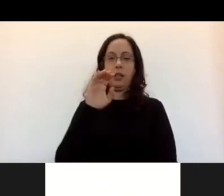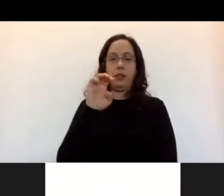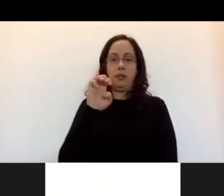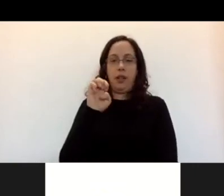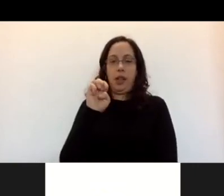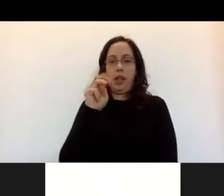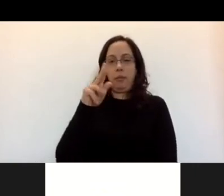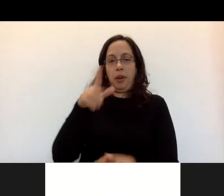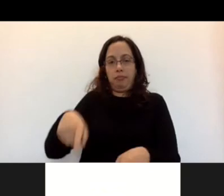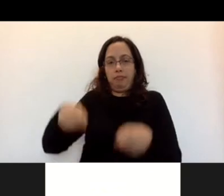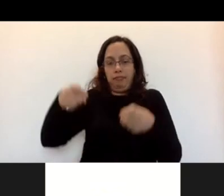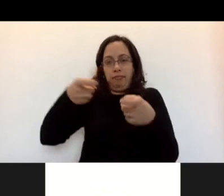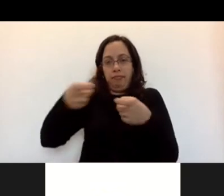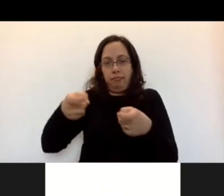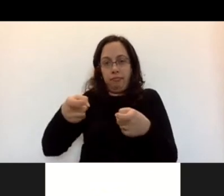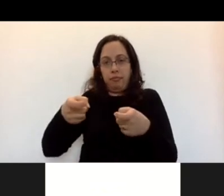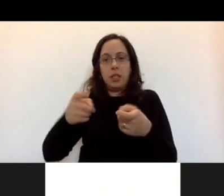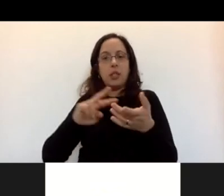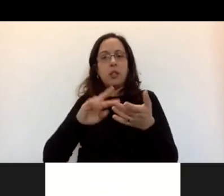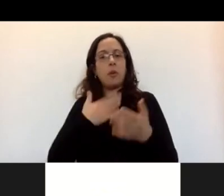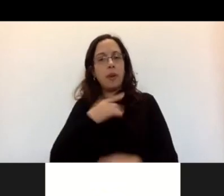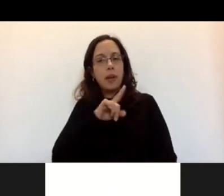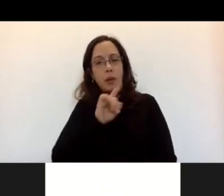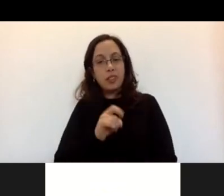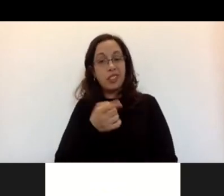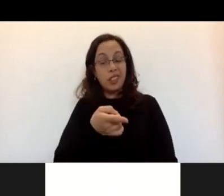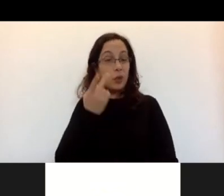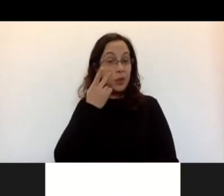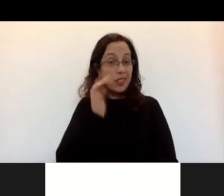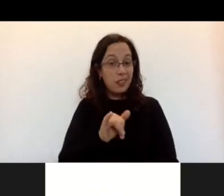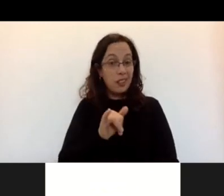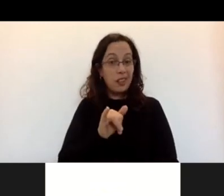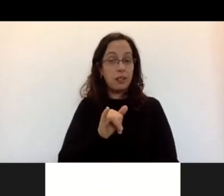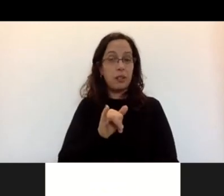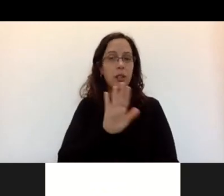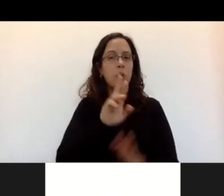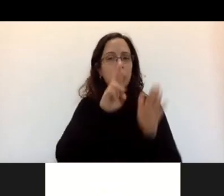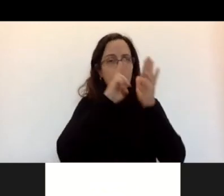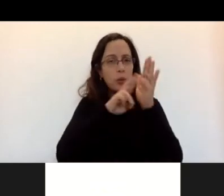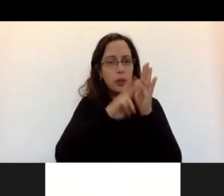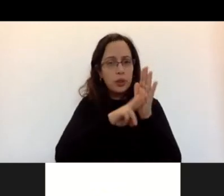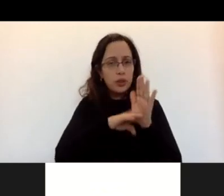so the question: have you by chance come across this idea in your in your research? So this